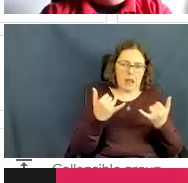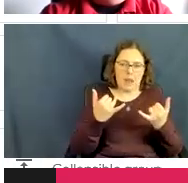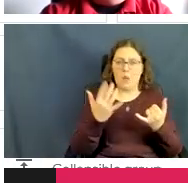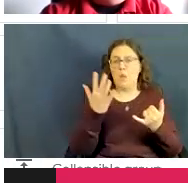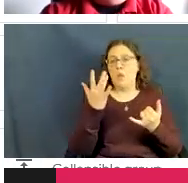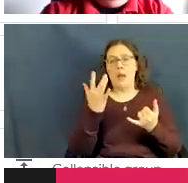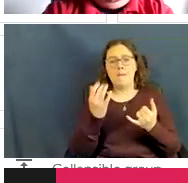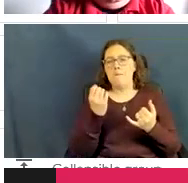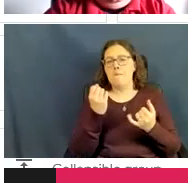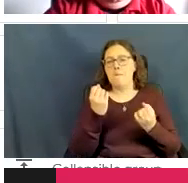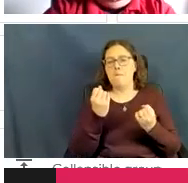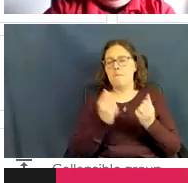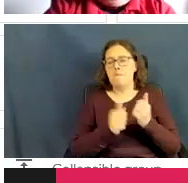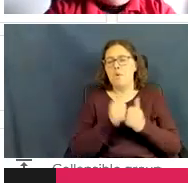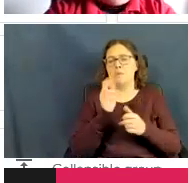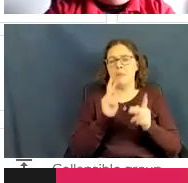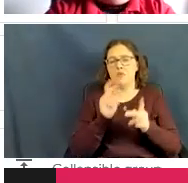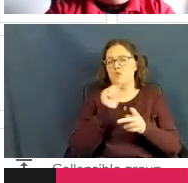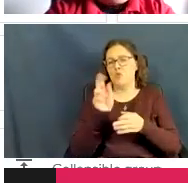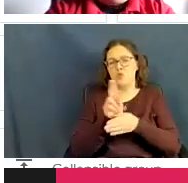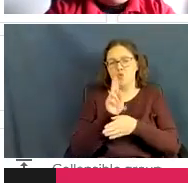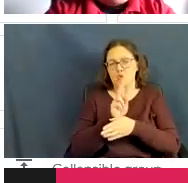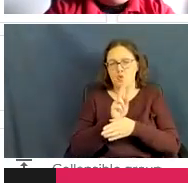If you click on it that table of contents it will then pull up